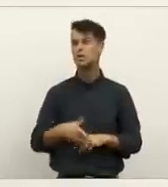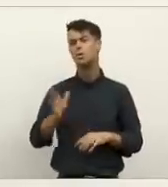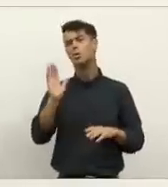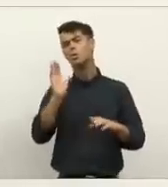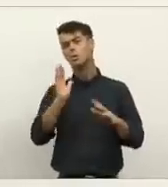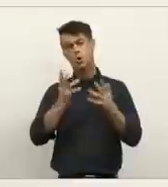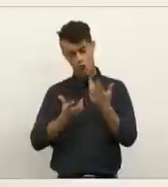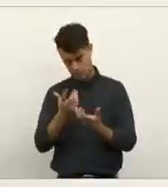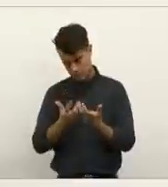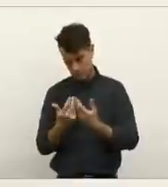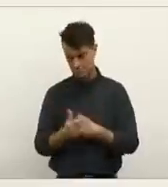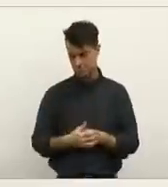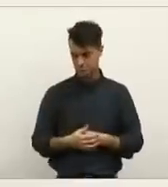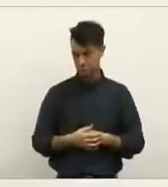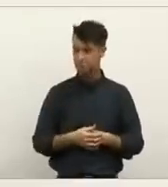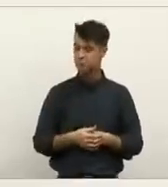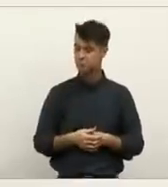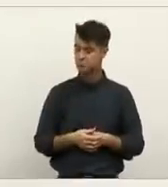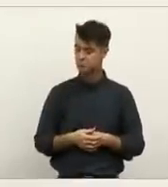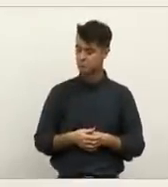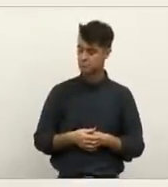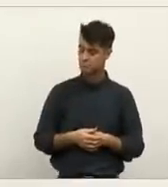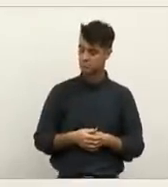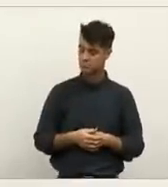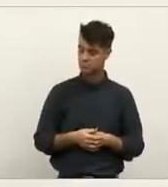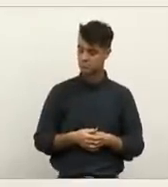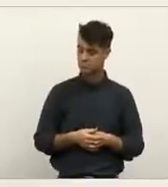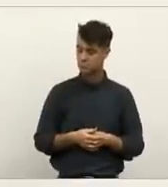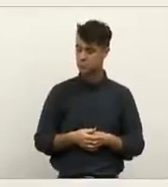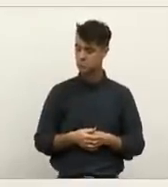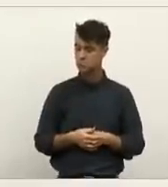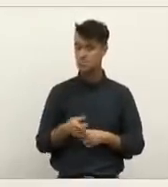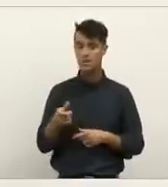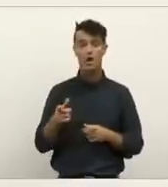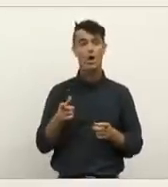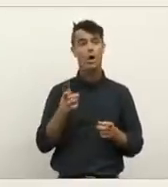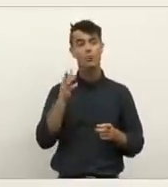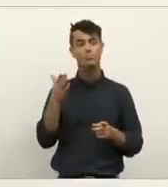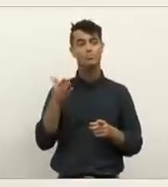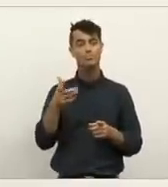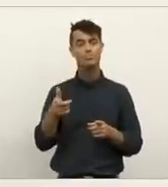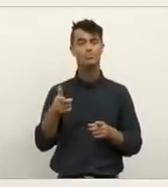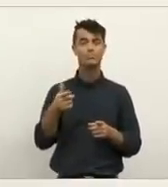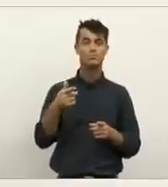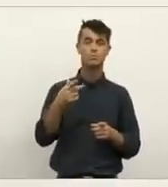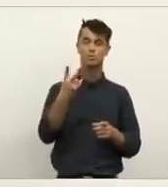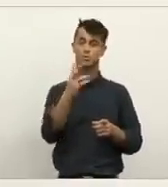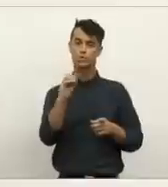and there, you're looking at, again, sort of this is early 2000s, a lot's changed in technology,